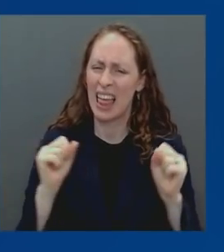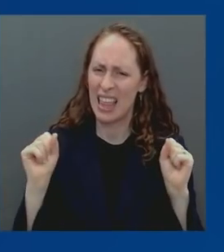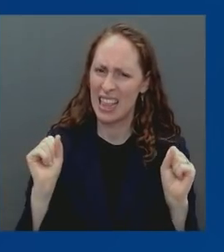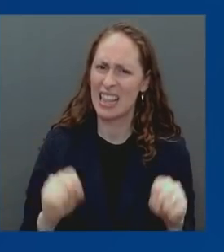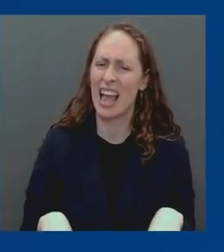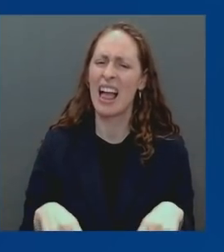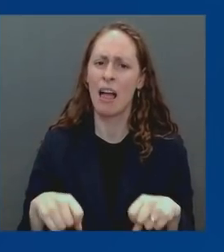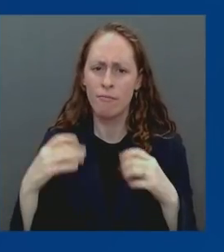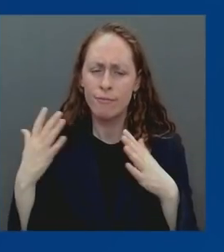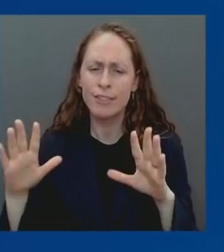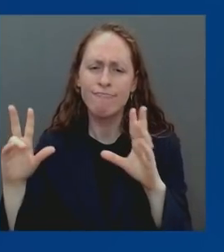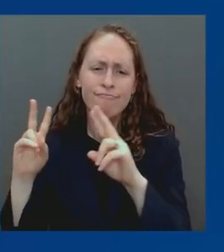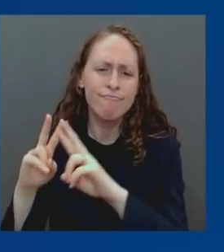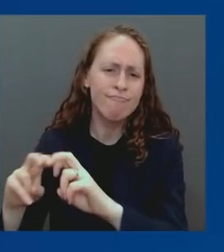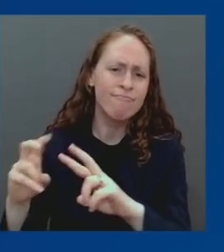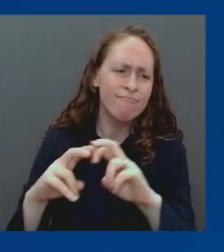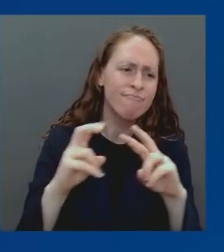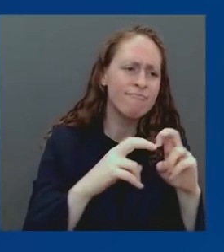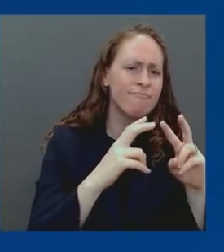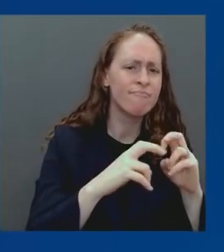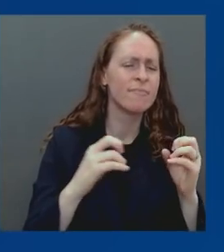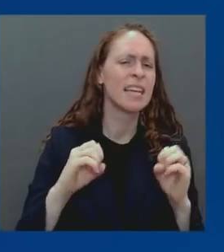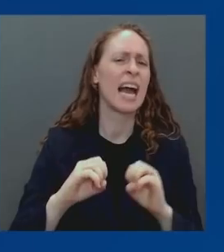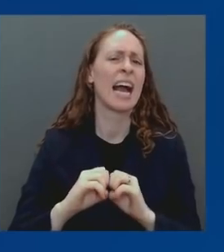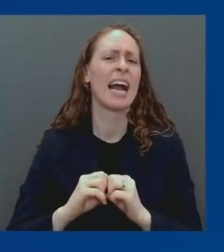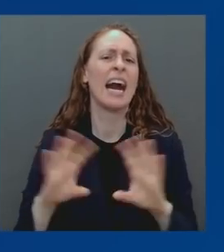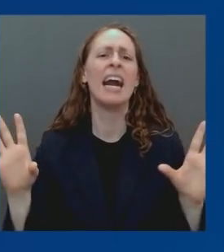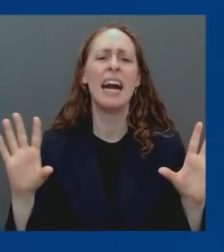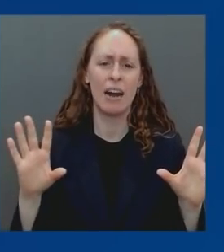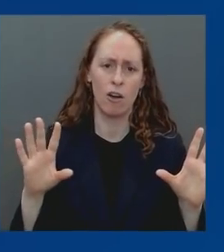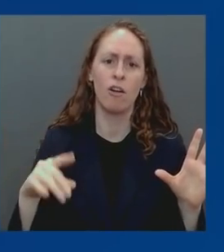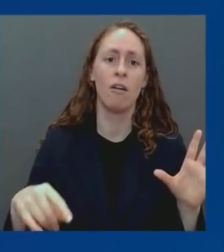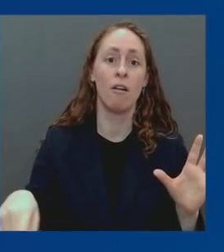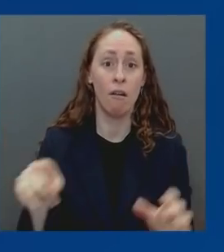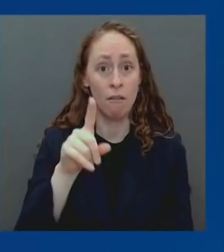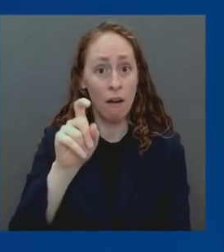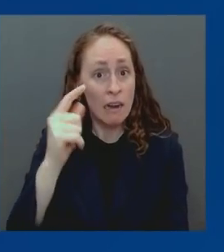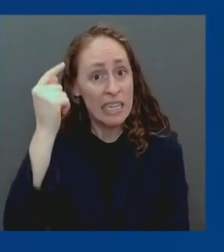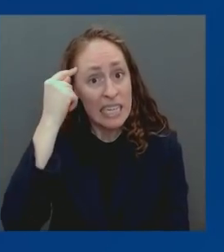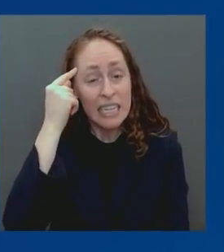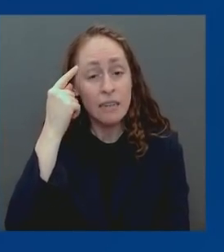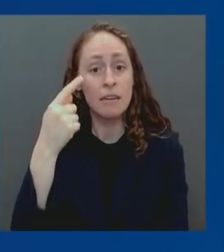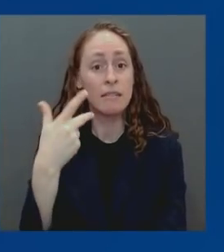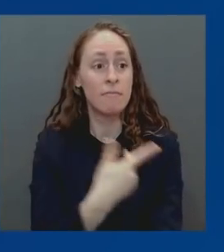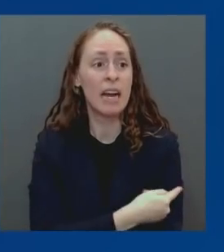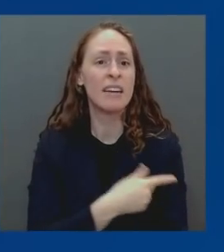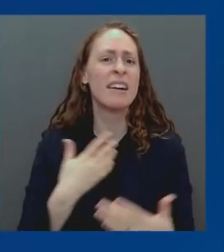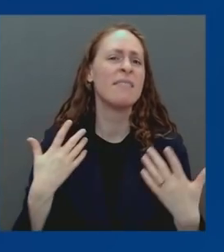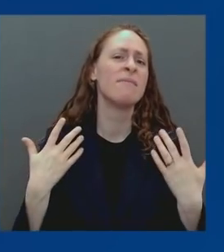does not negatively impact fertility. CDC and professional medical organizations